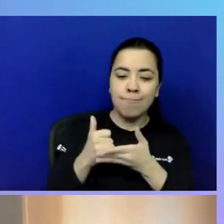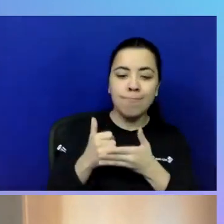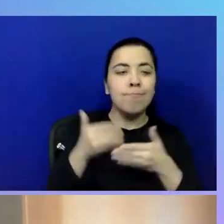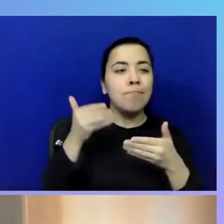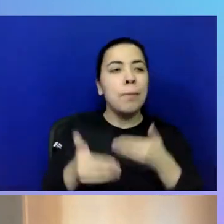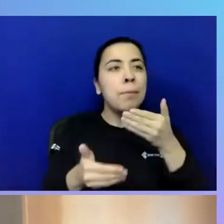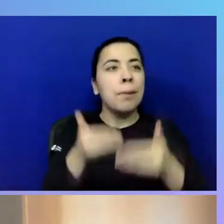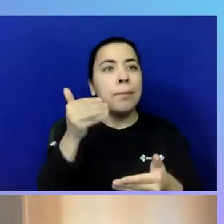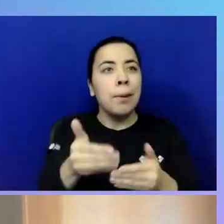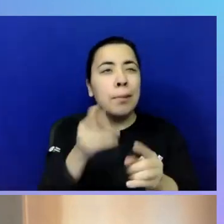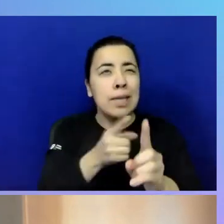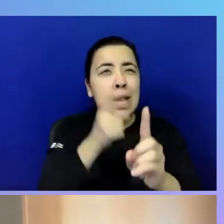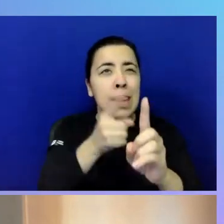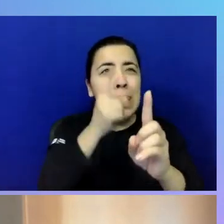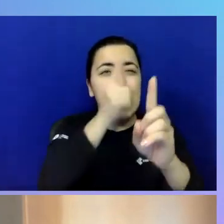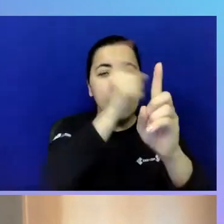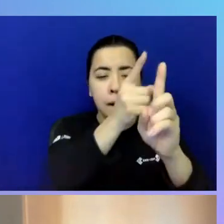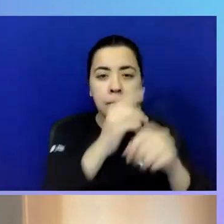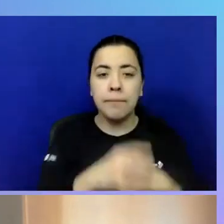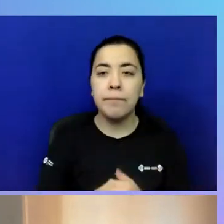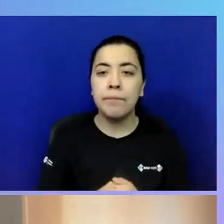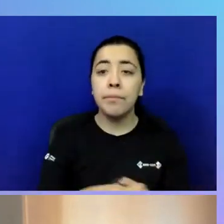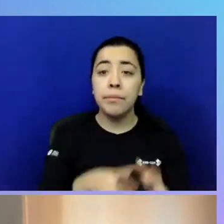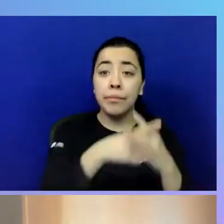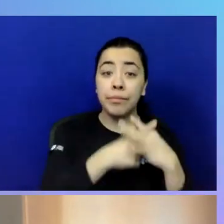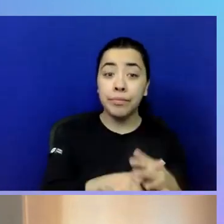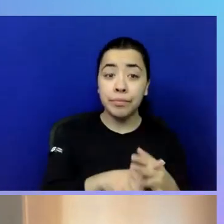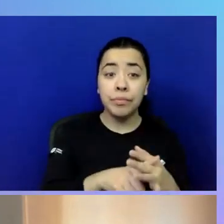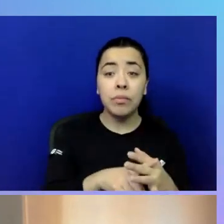the journey it required more than just okay, everyone, let's